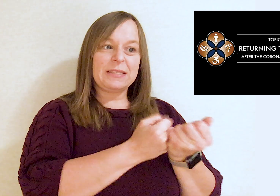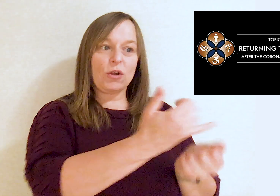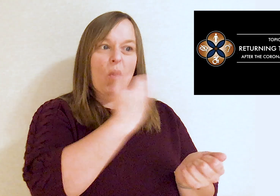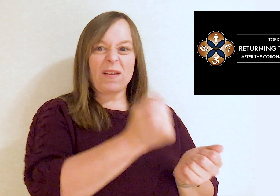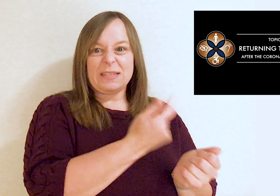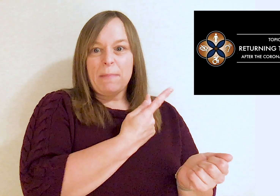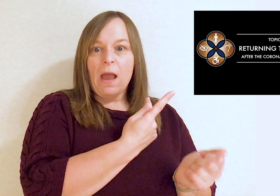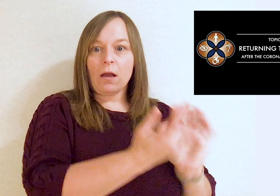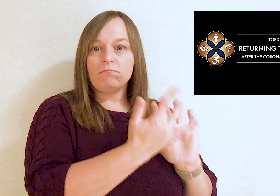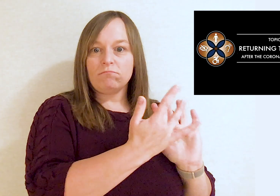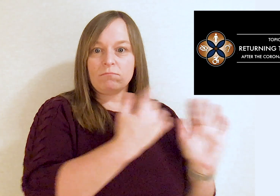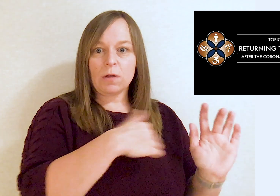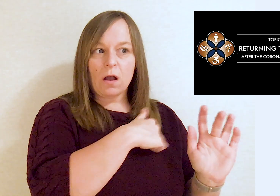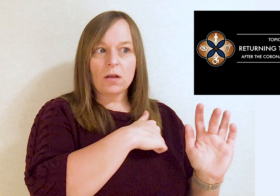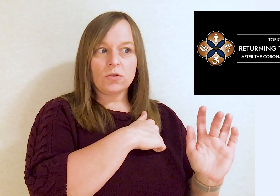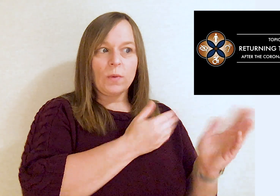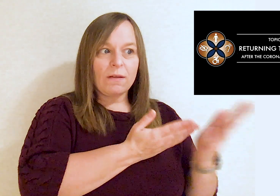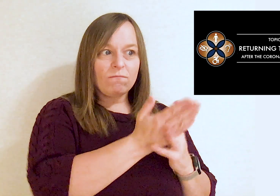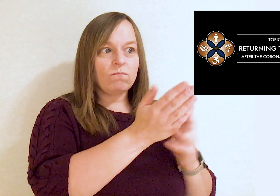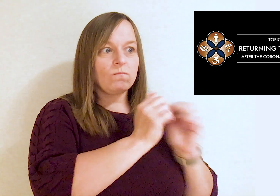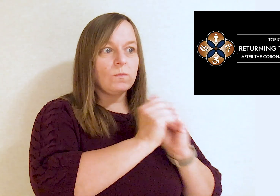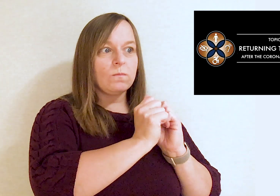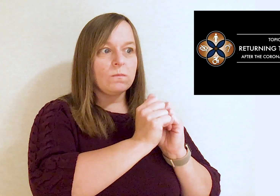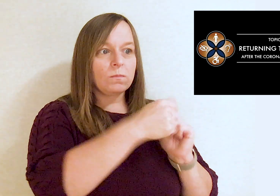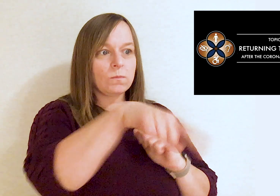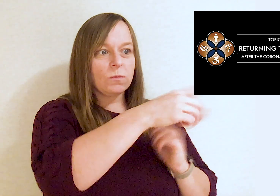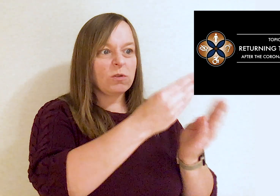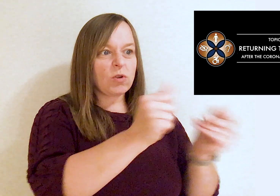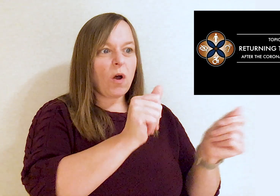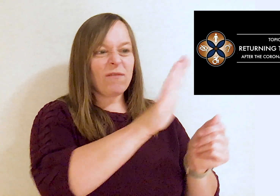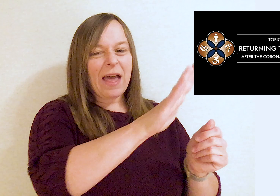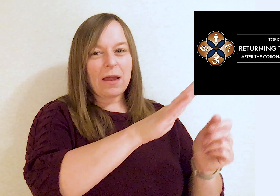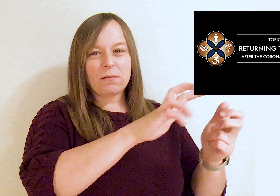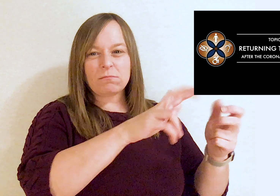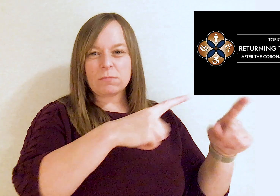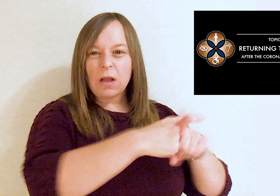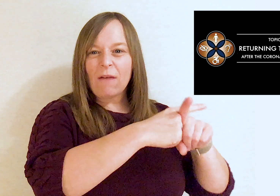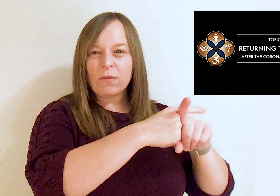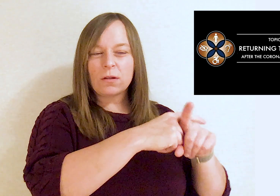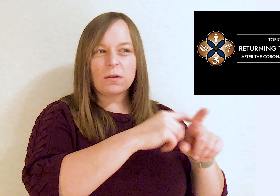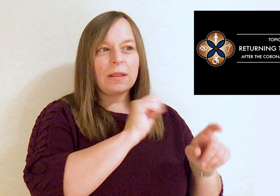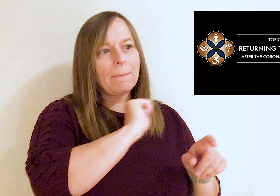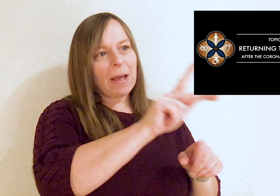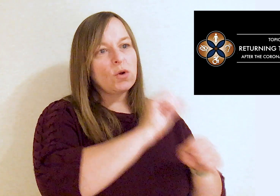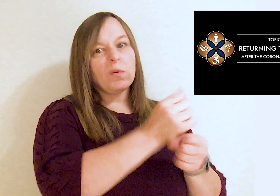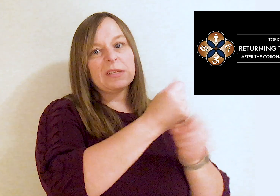call us back so that we can work to resolve that impasse and get them safely back to work.